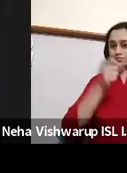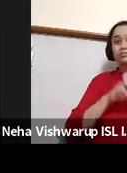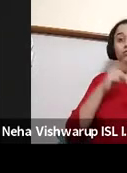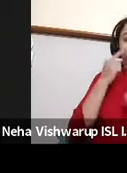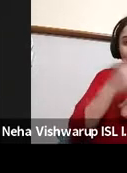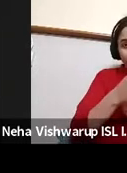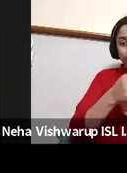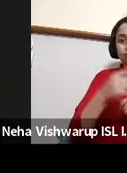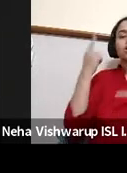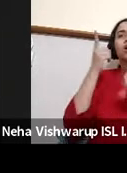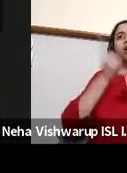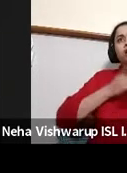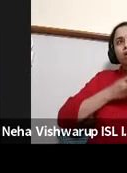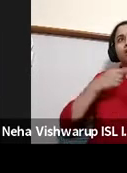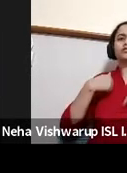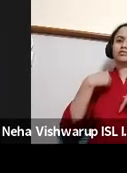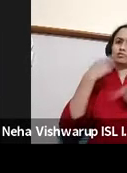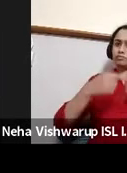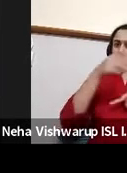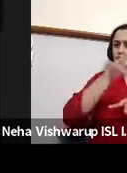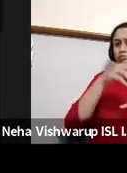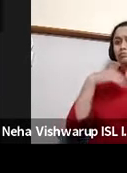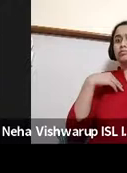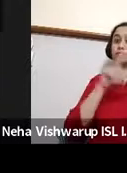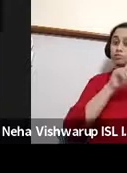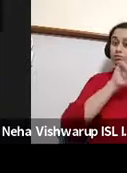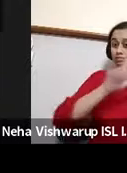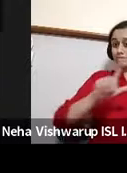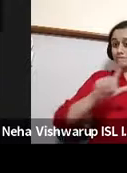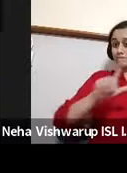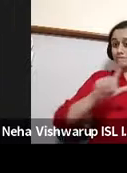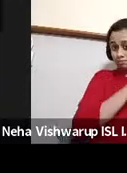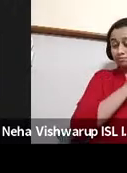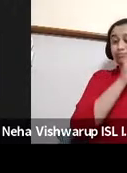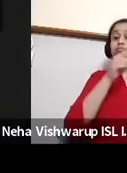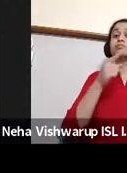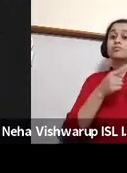in Lebanon Malik Siribe whose studio work played a significant role in how post-colonial mali